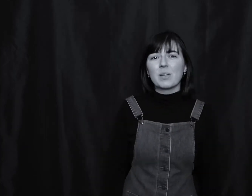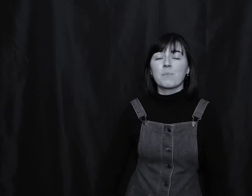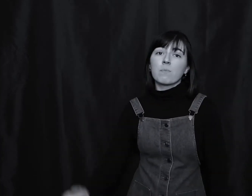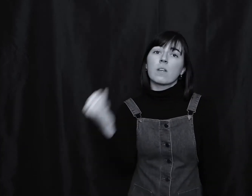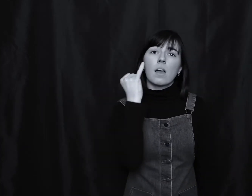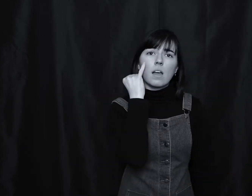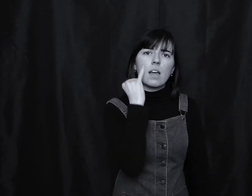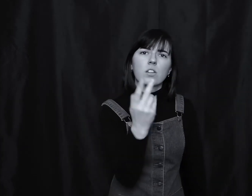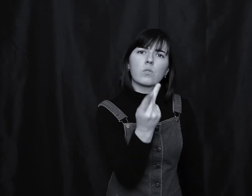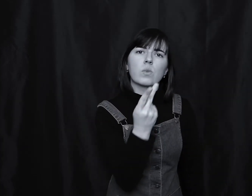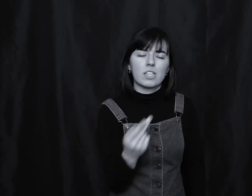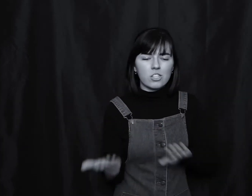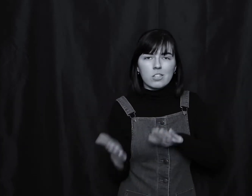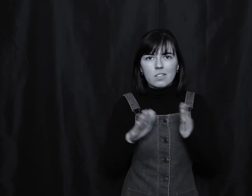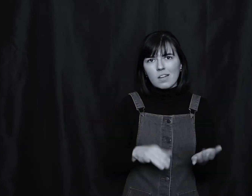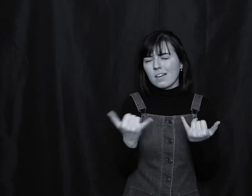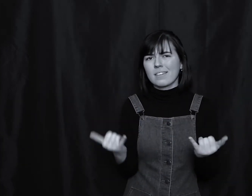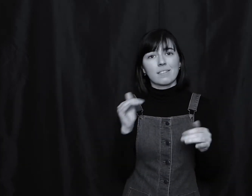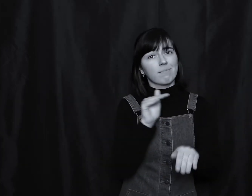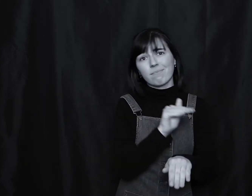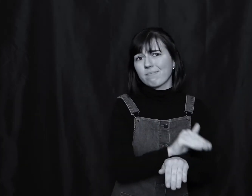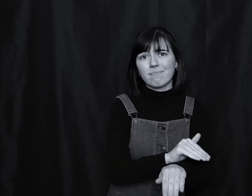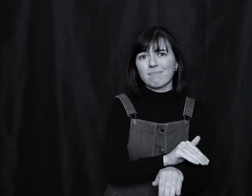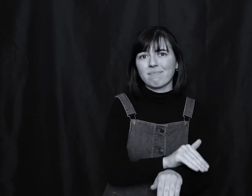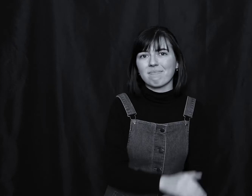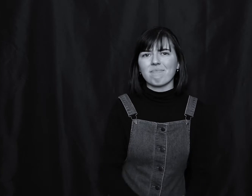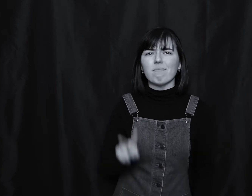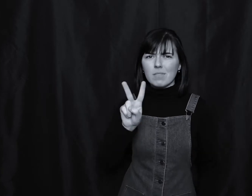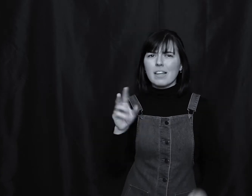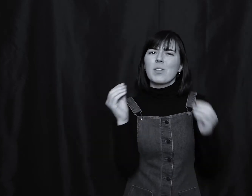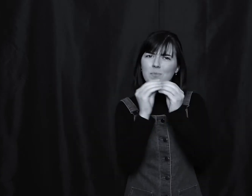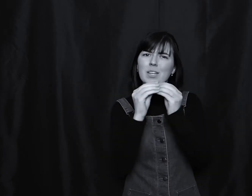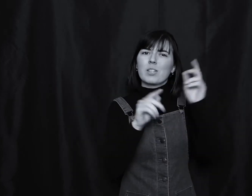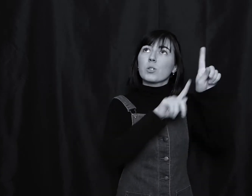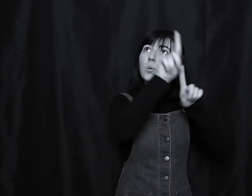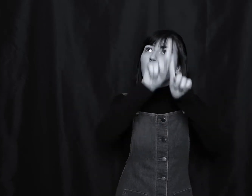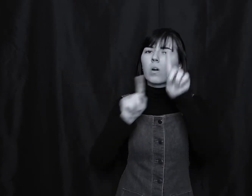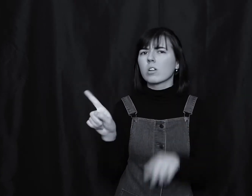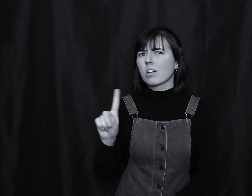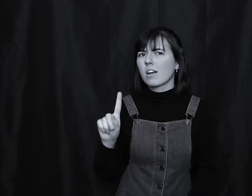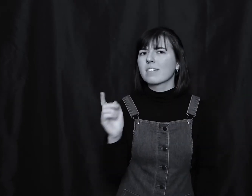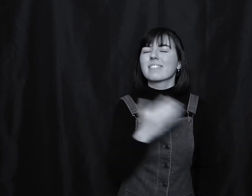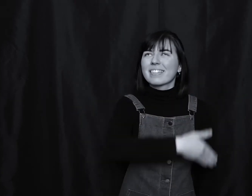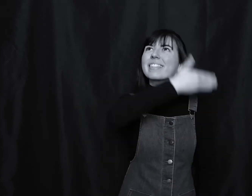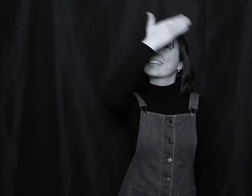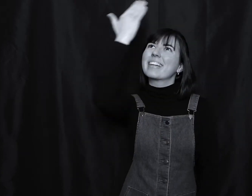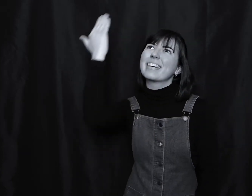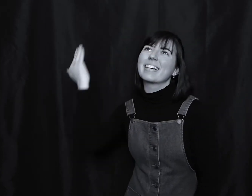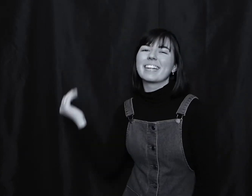If we die tonight Two more stars where? Sky